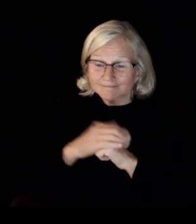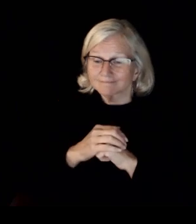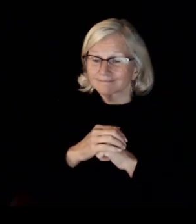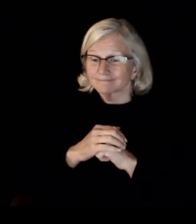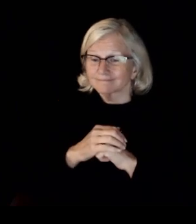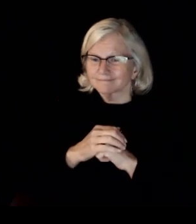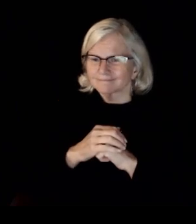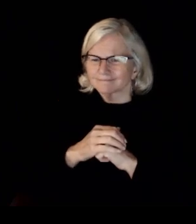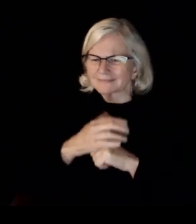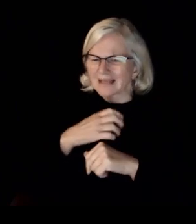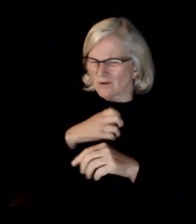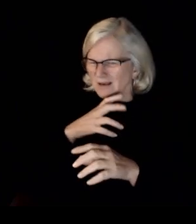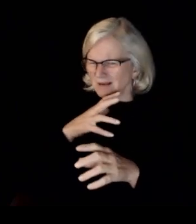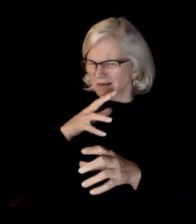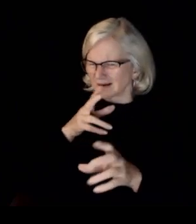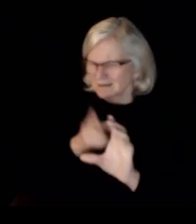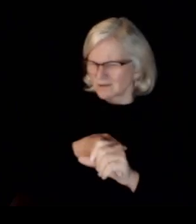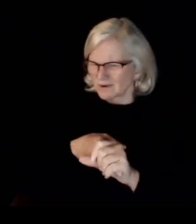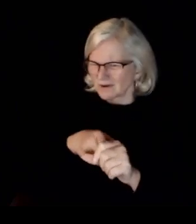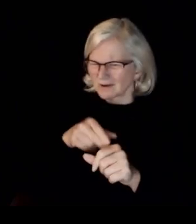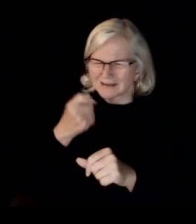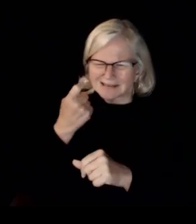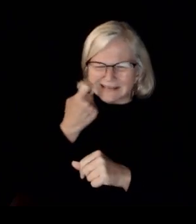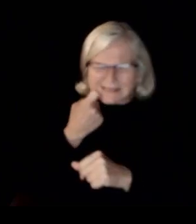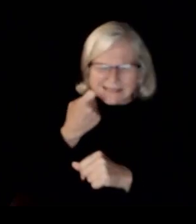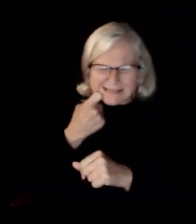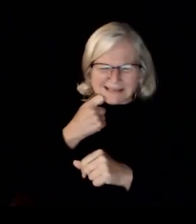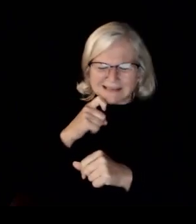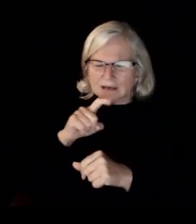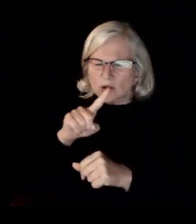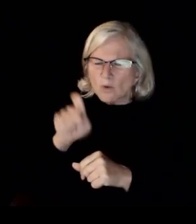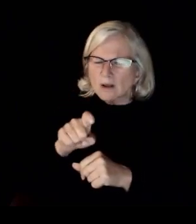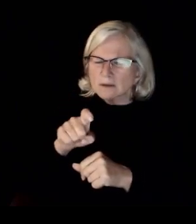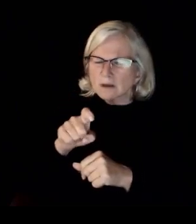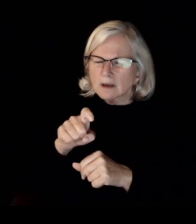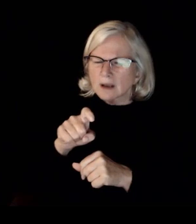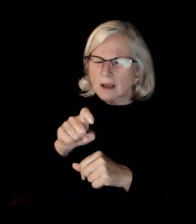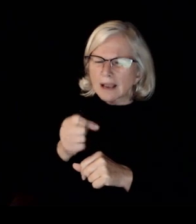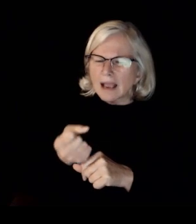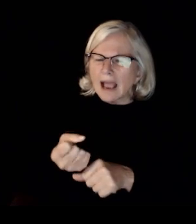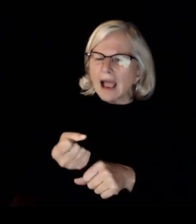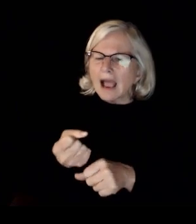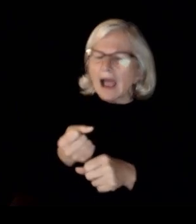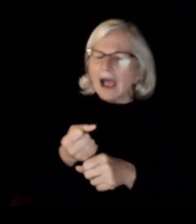question about turnaround time for testing um there's a report out about states like